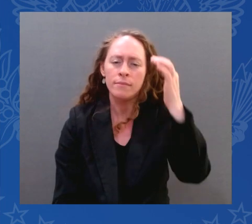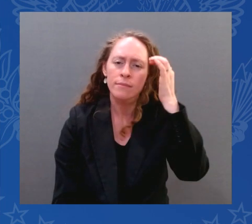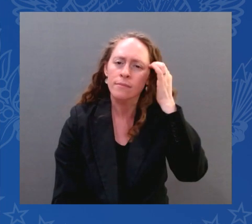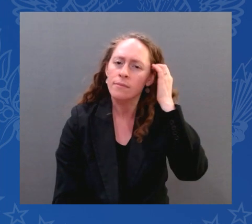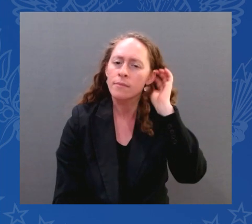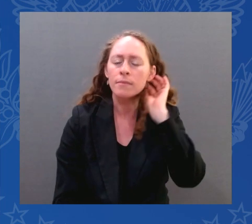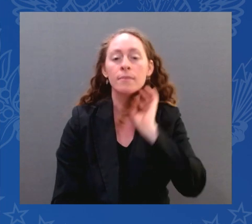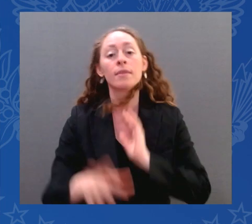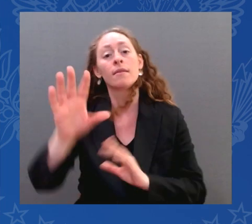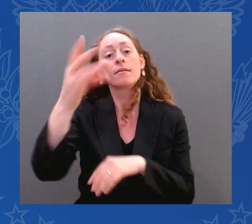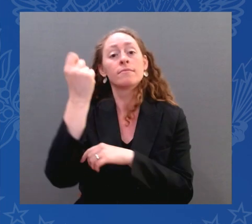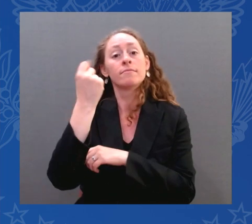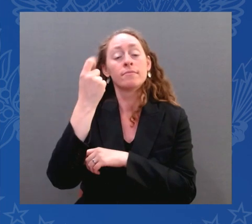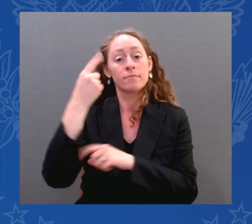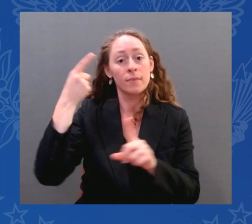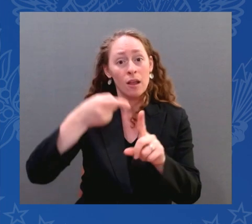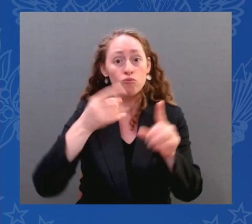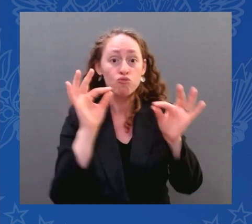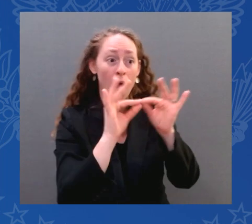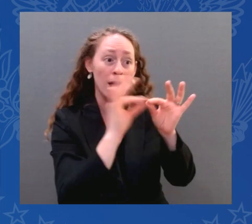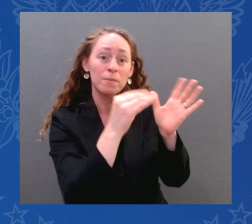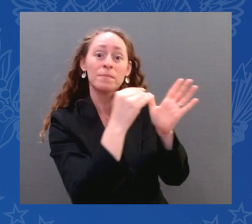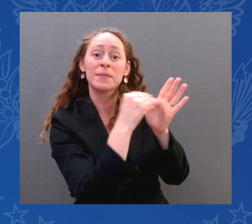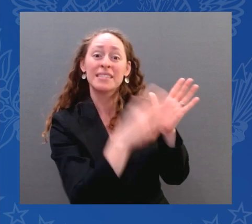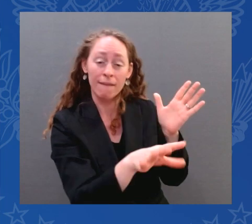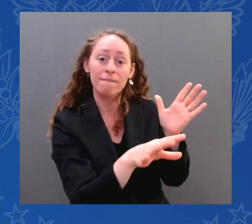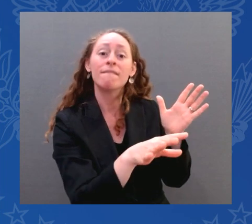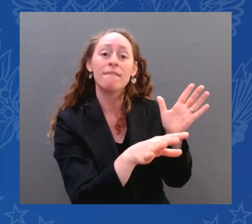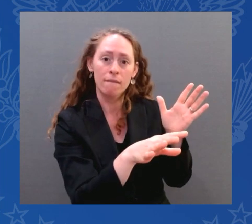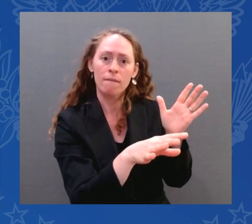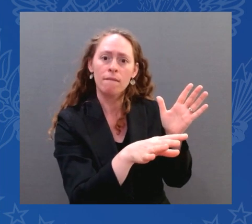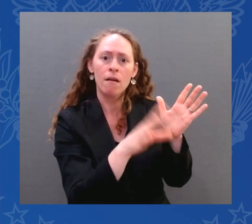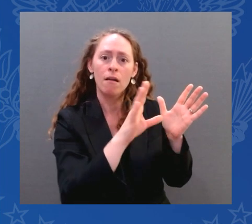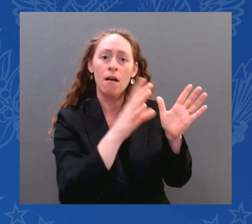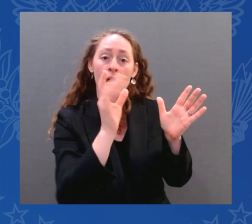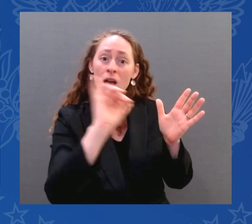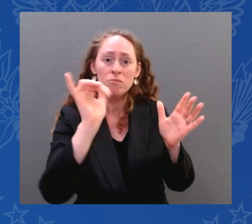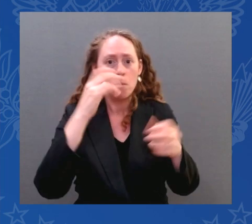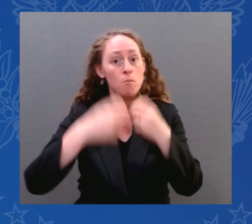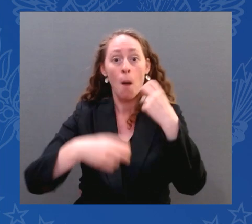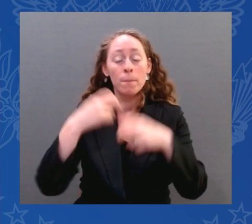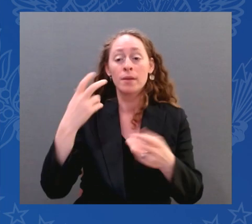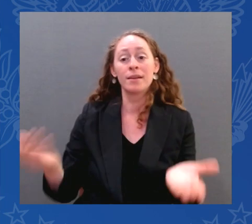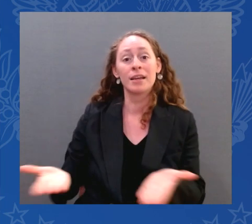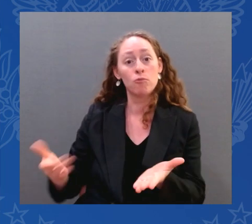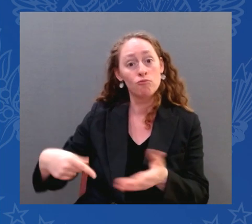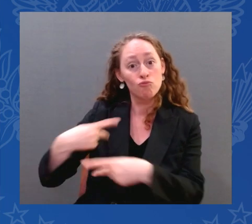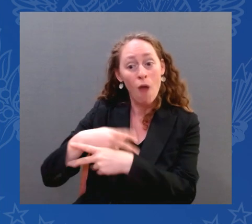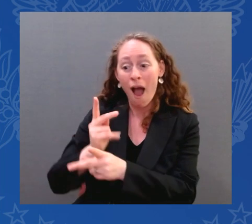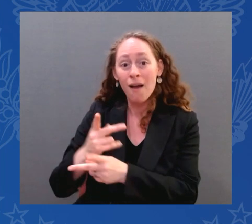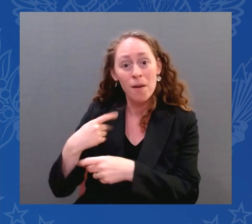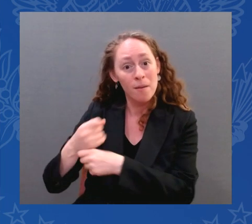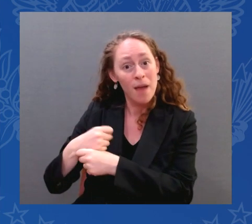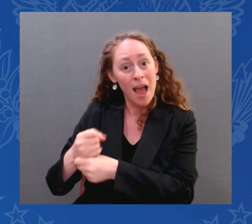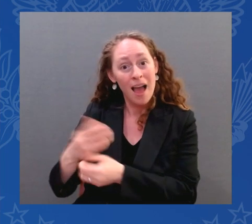That's the interesting part. That's where Zippy comes in, the Farm Bureau and others. It hurts the entire economy,